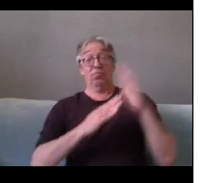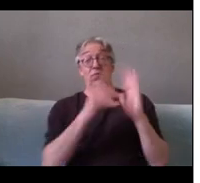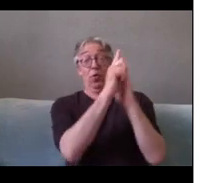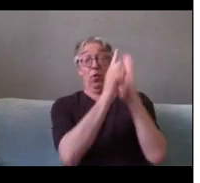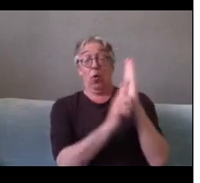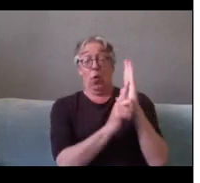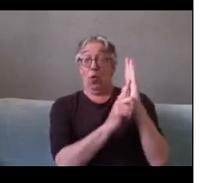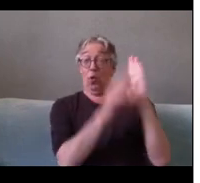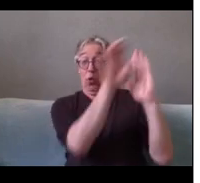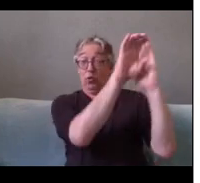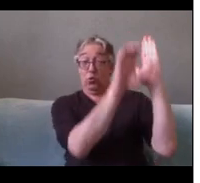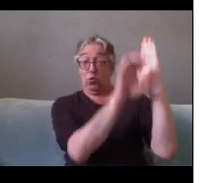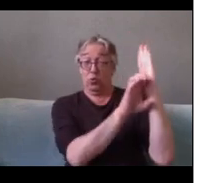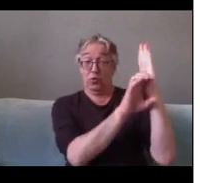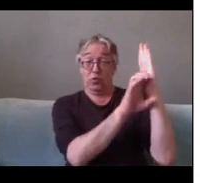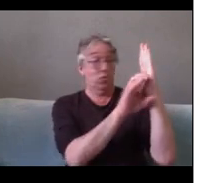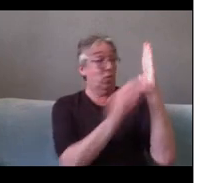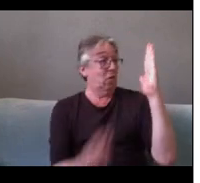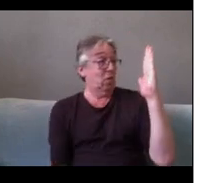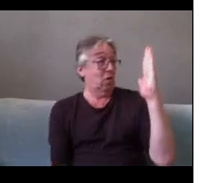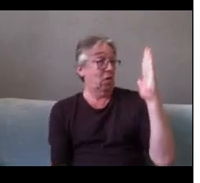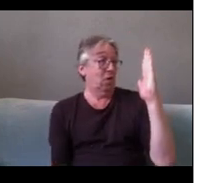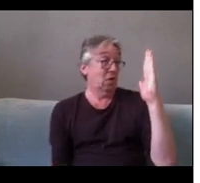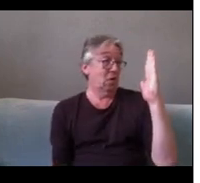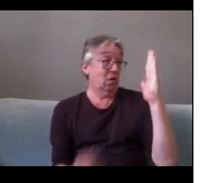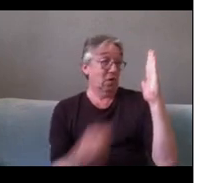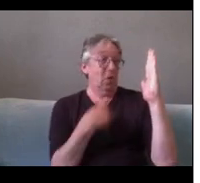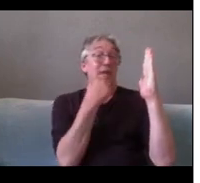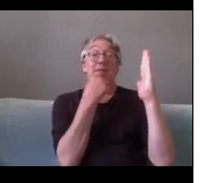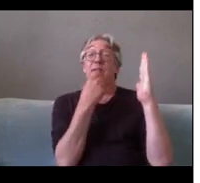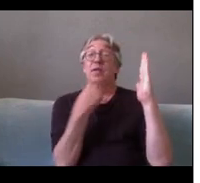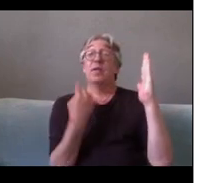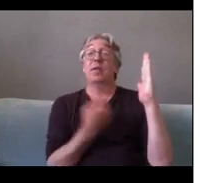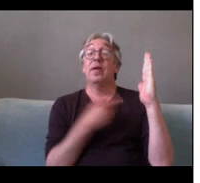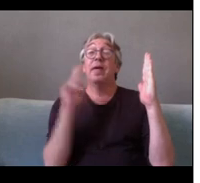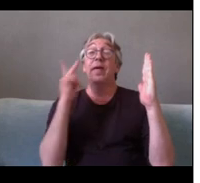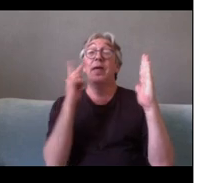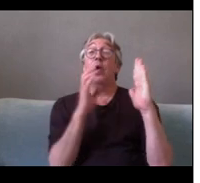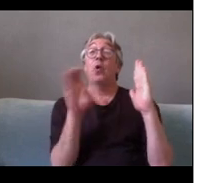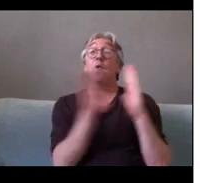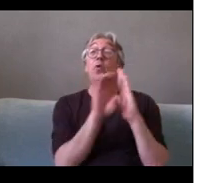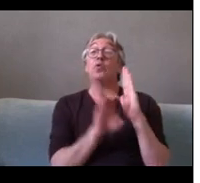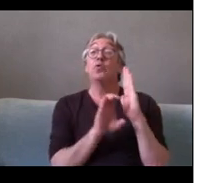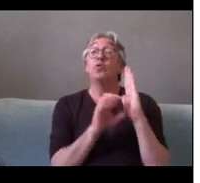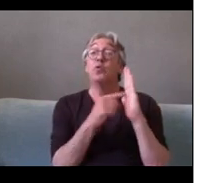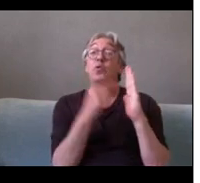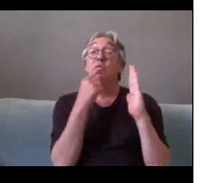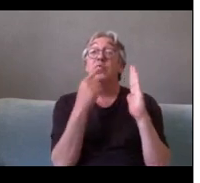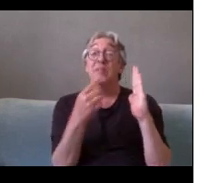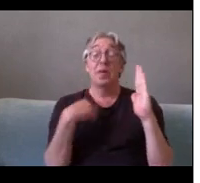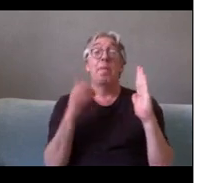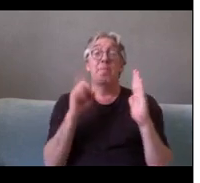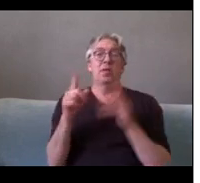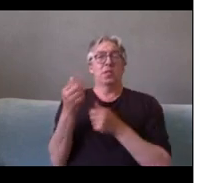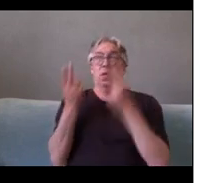in accordance with the interpretation of instruments. In these documents they are recognised as a group of vulnerable persons.